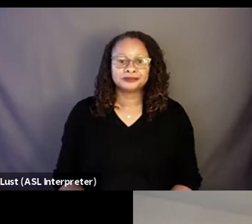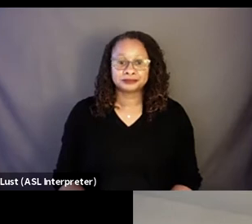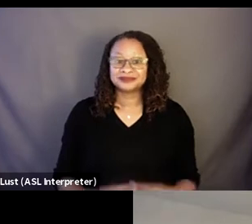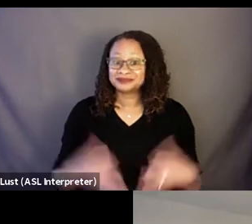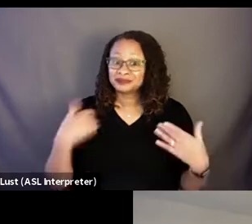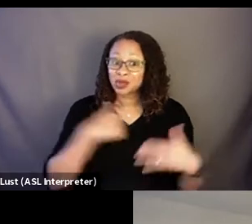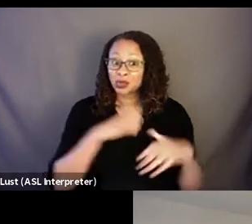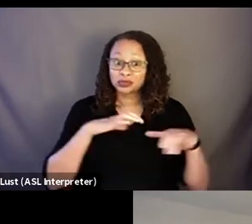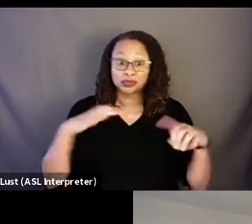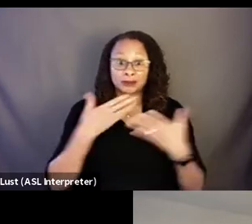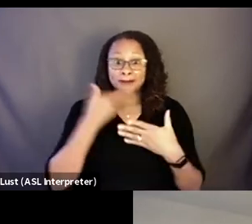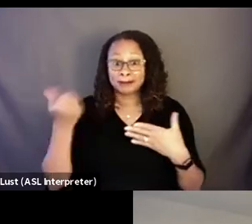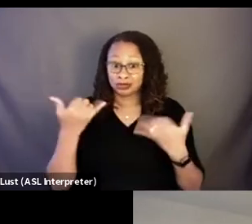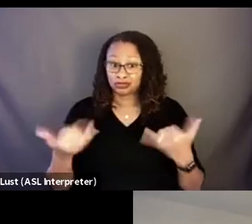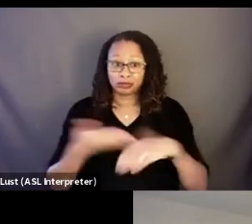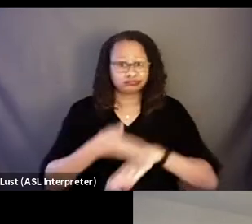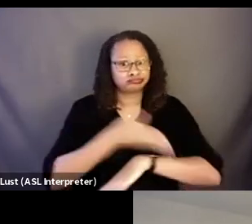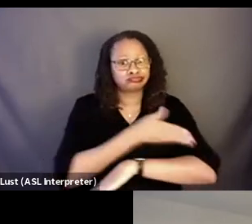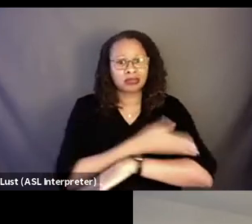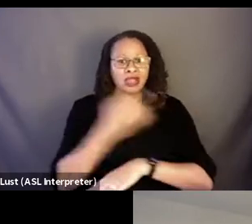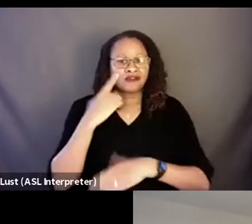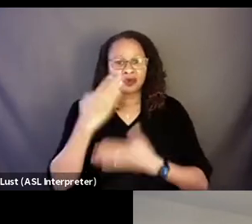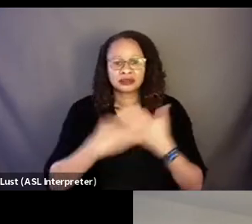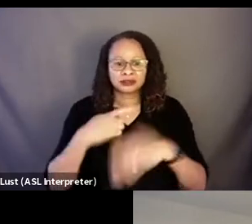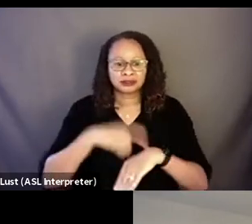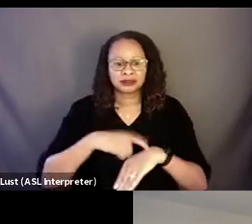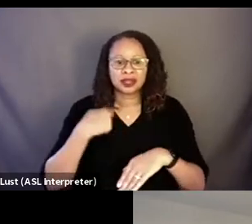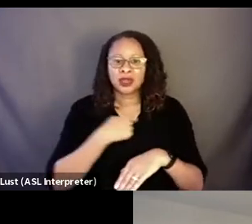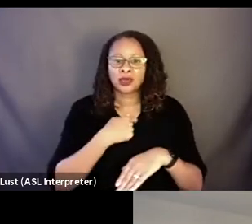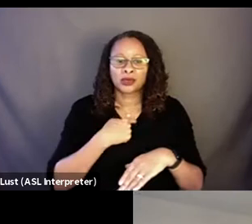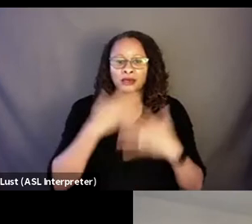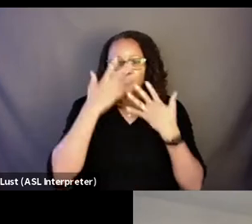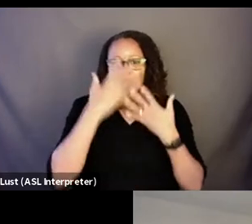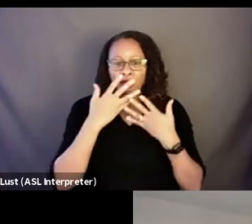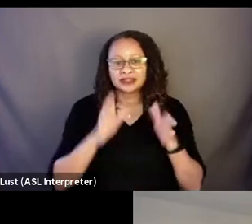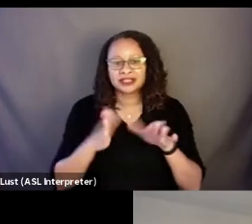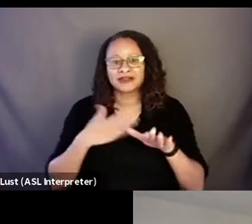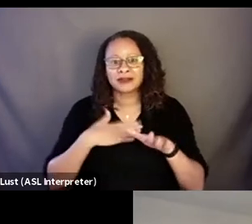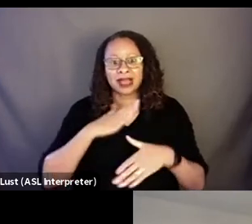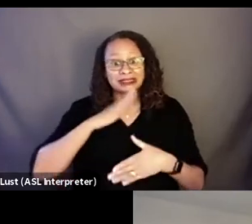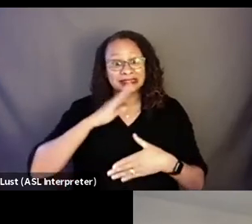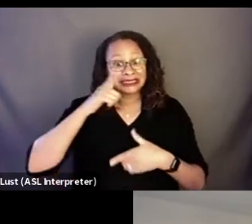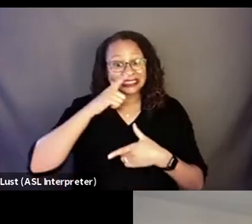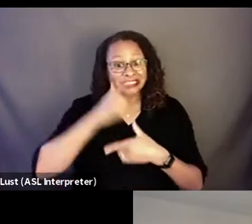We're doing much better right now. For quite some time, we've been mourning the death of my sister and children,